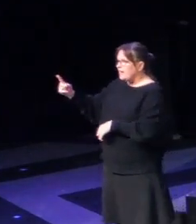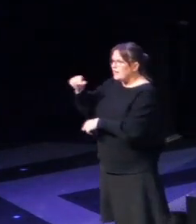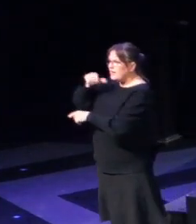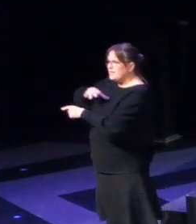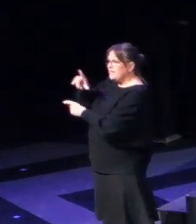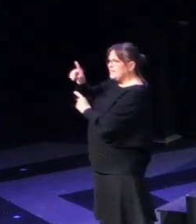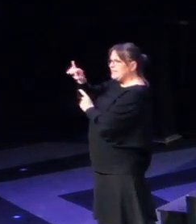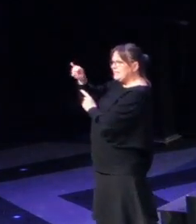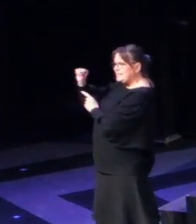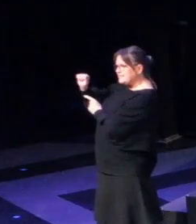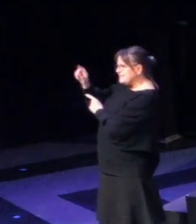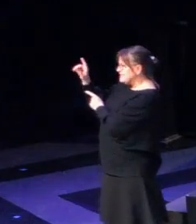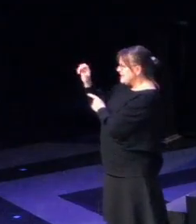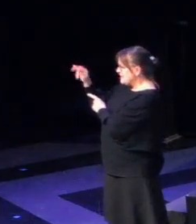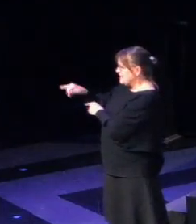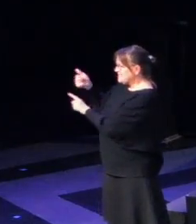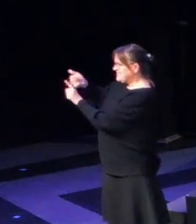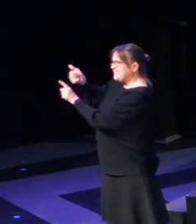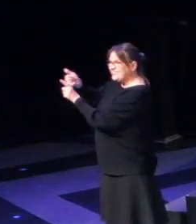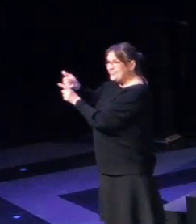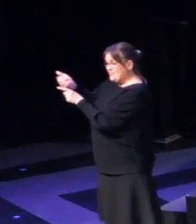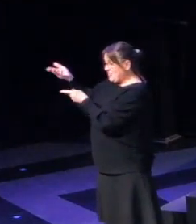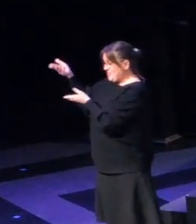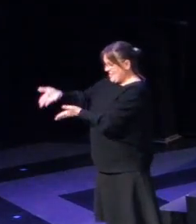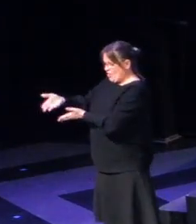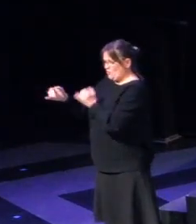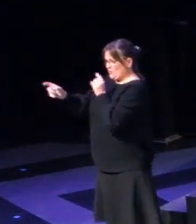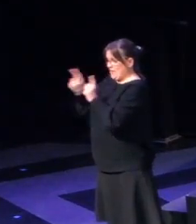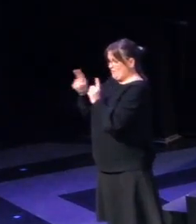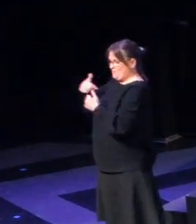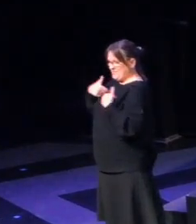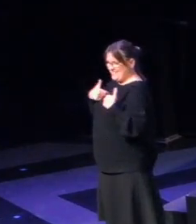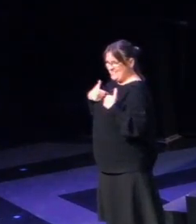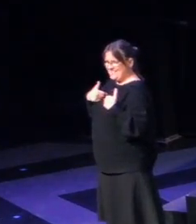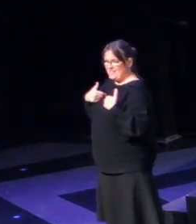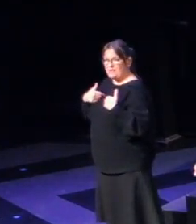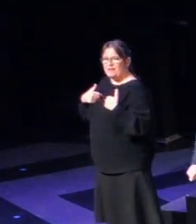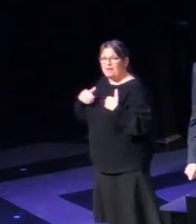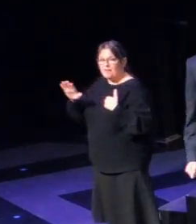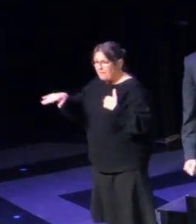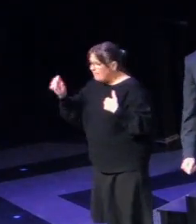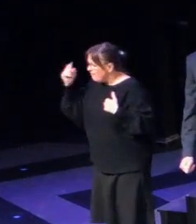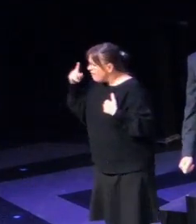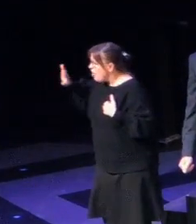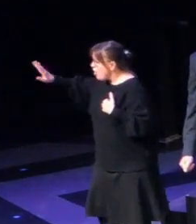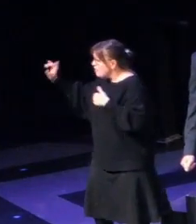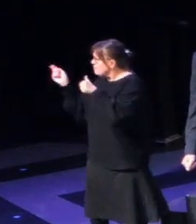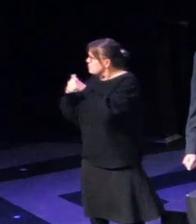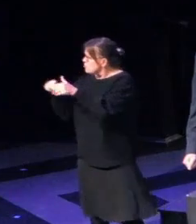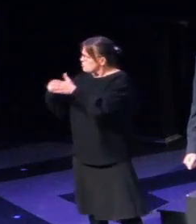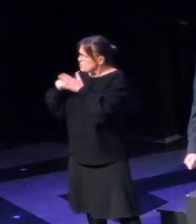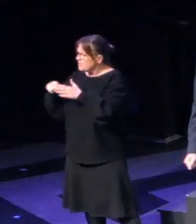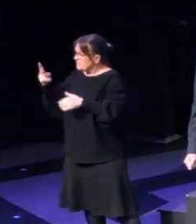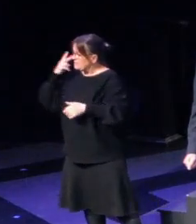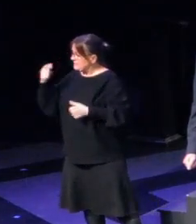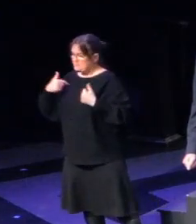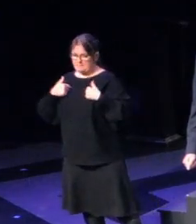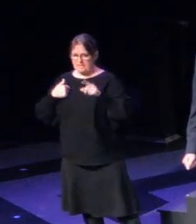She was there to interview me. Imagine the impression she has seeing me, talking with the store manager.